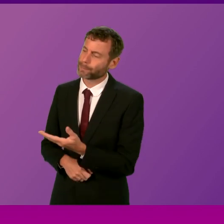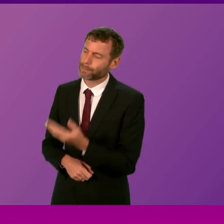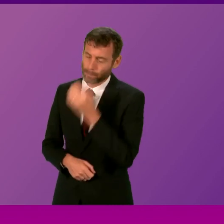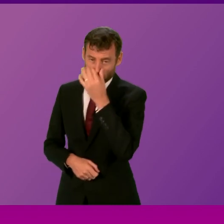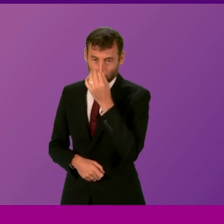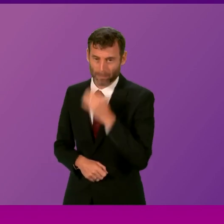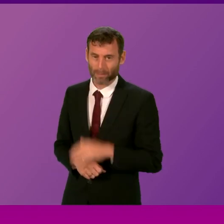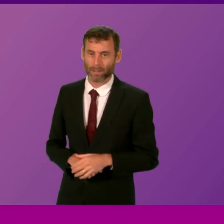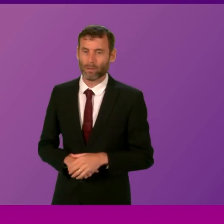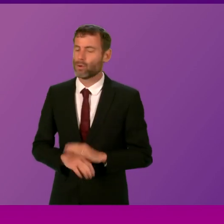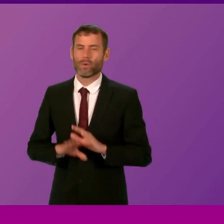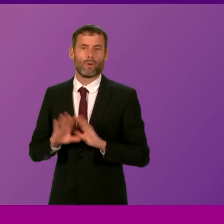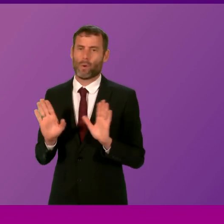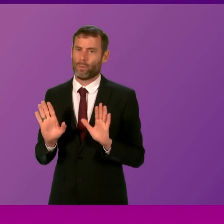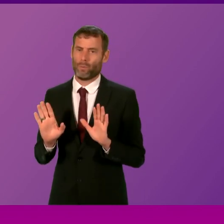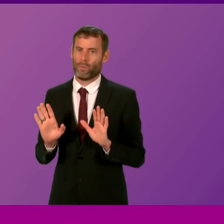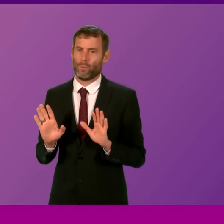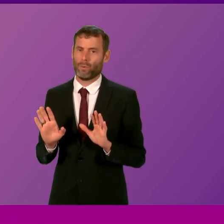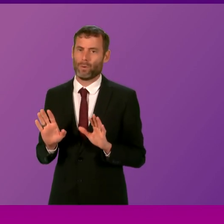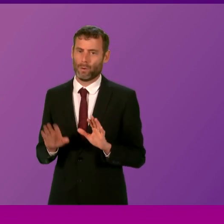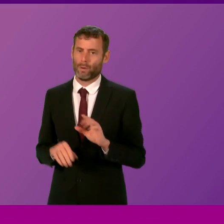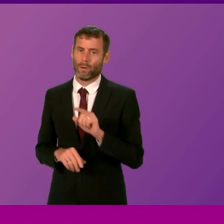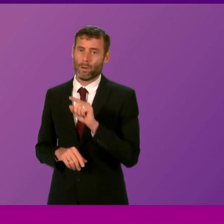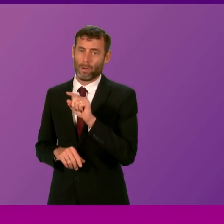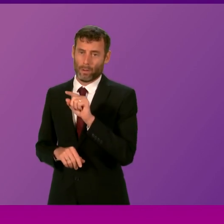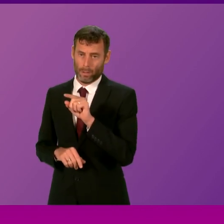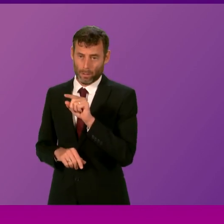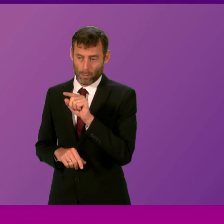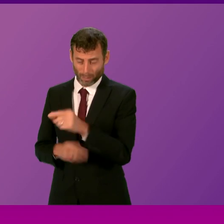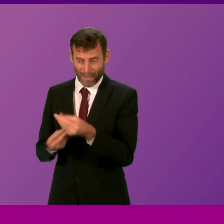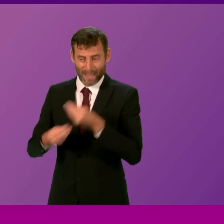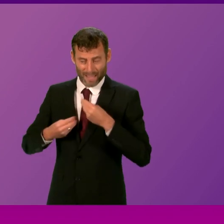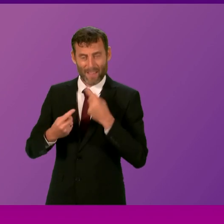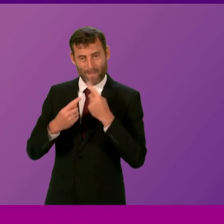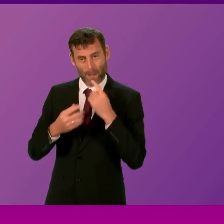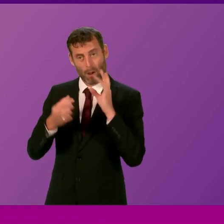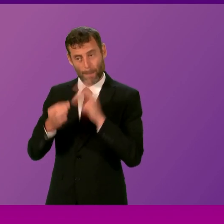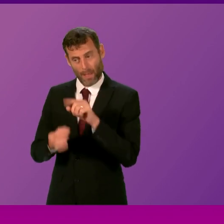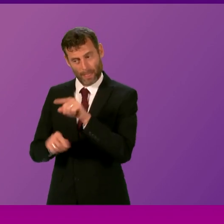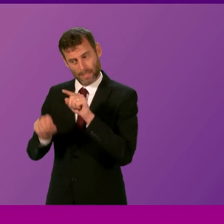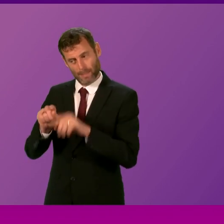No, and if Jeremy Balfour wants to furnish us with the case, we will look at it in terms of